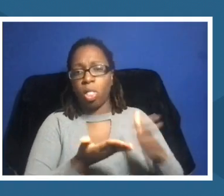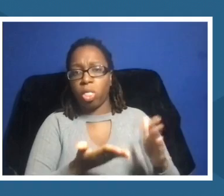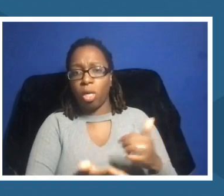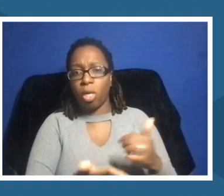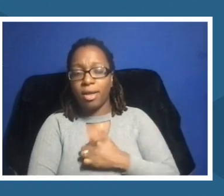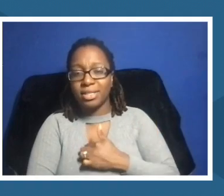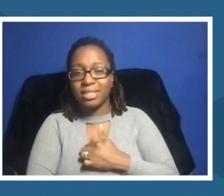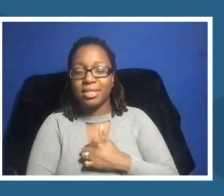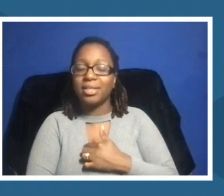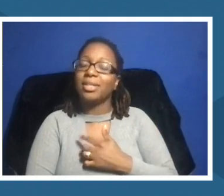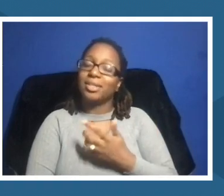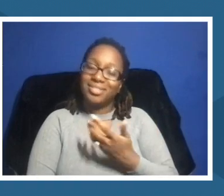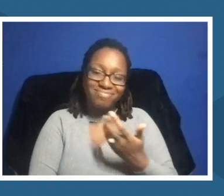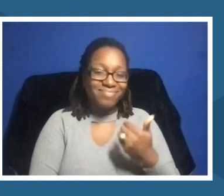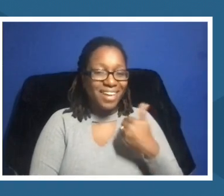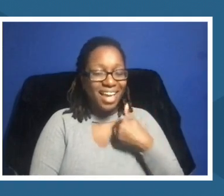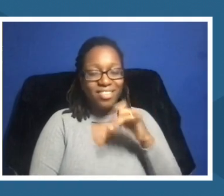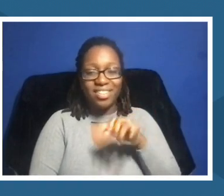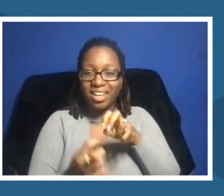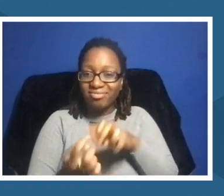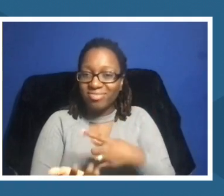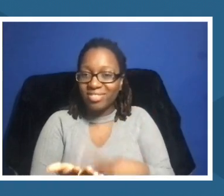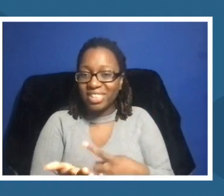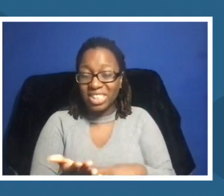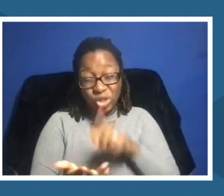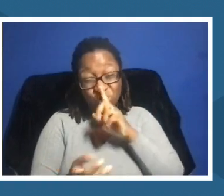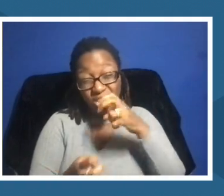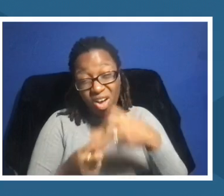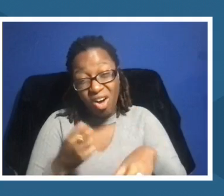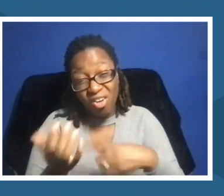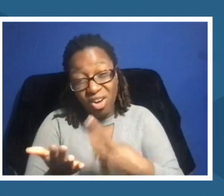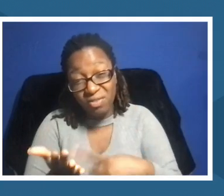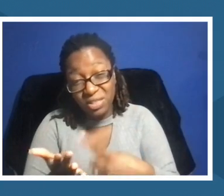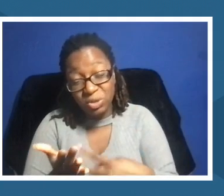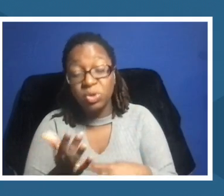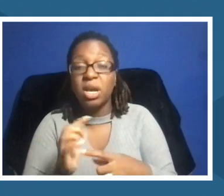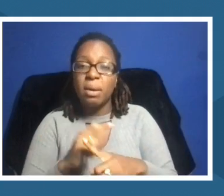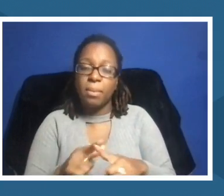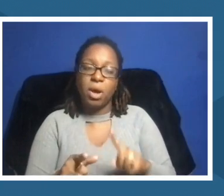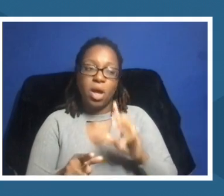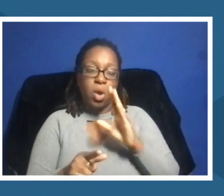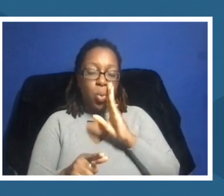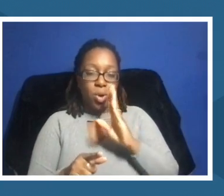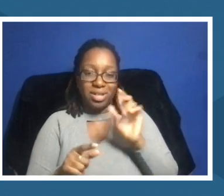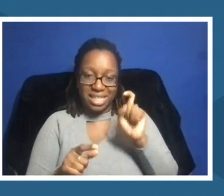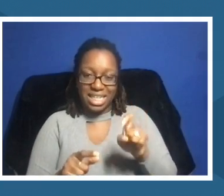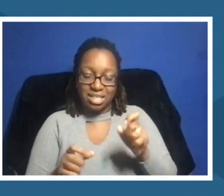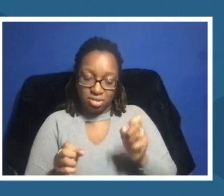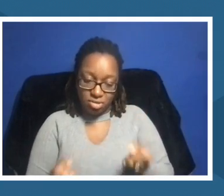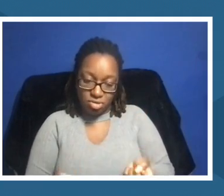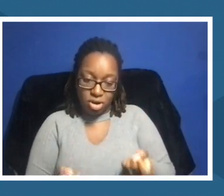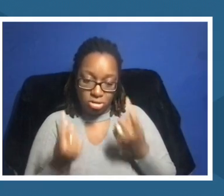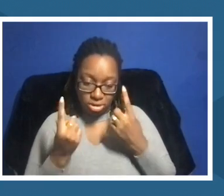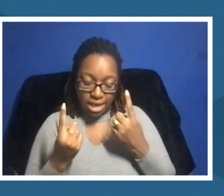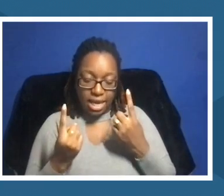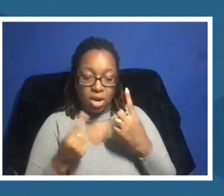conversations as tough as they are we sort of leave the space recognizing that we are stronger